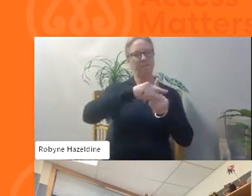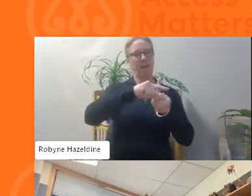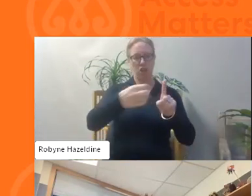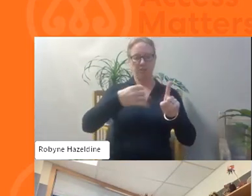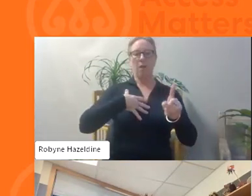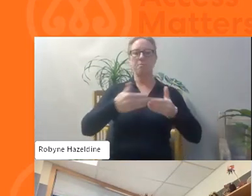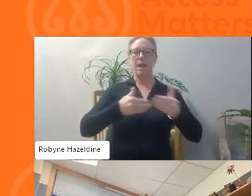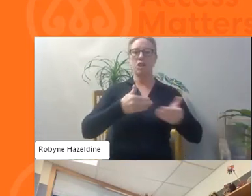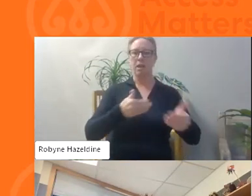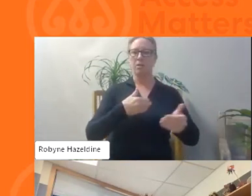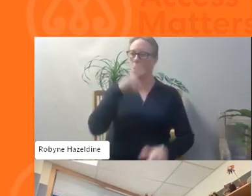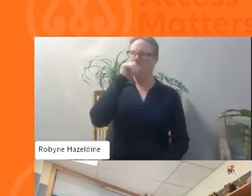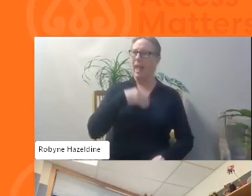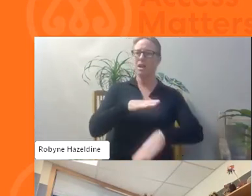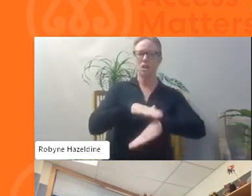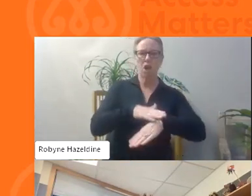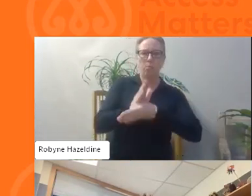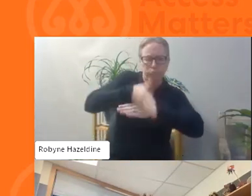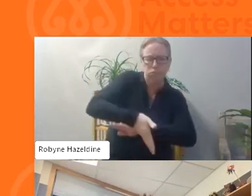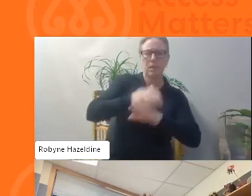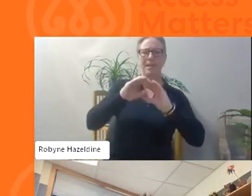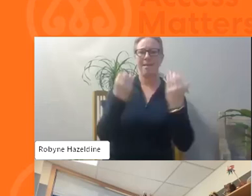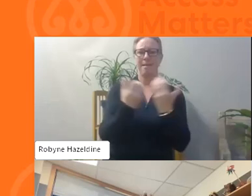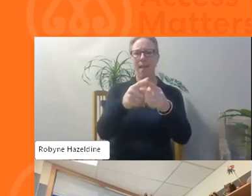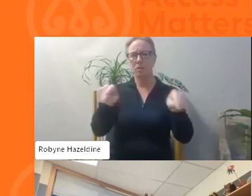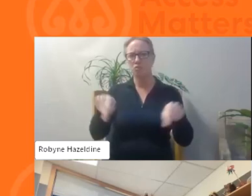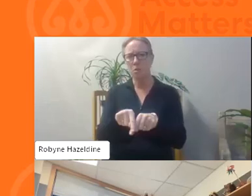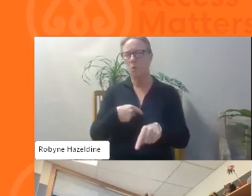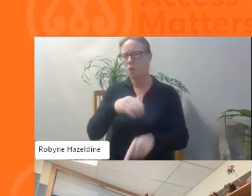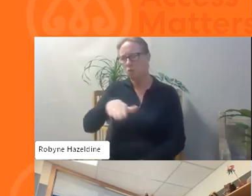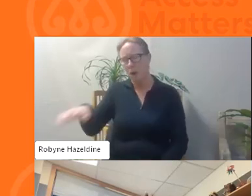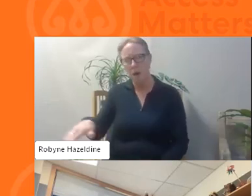been able to put in time in the classroom for the child. So time